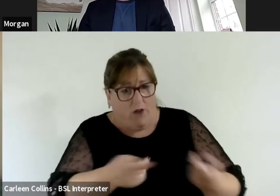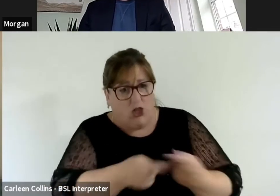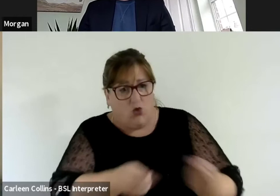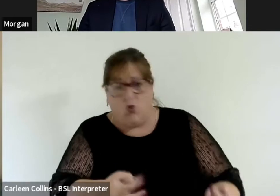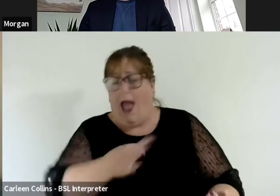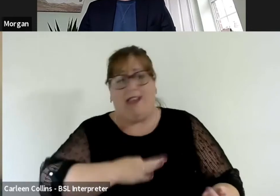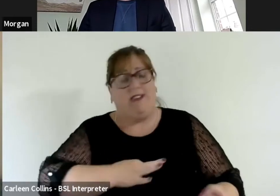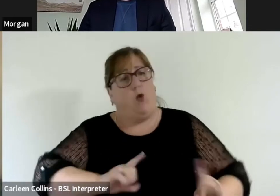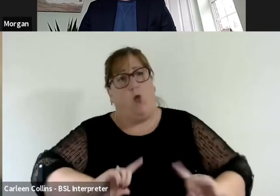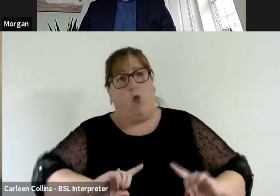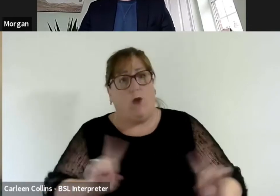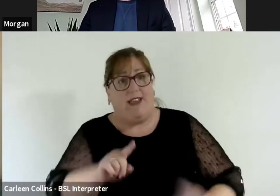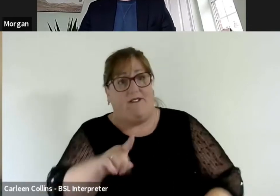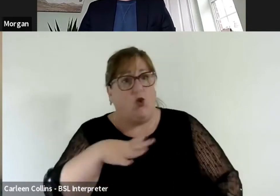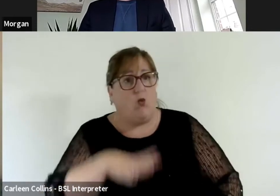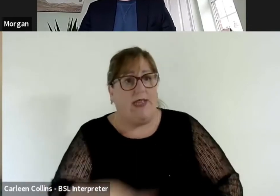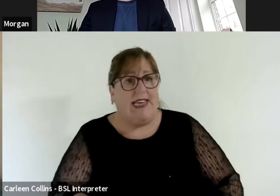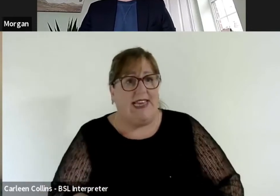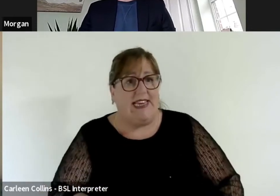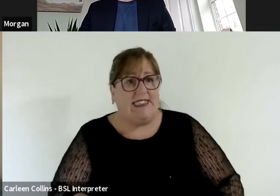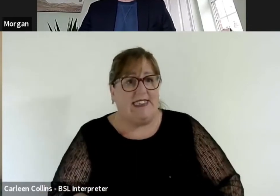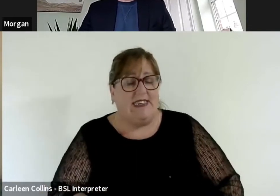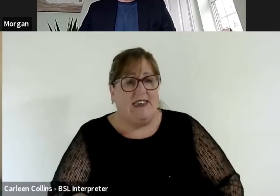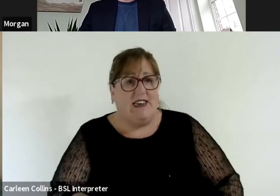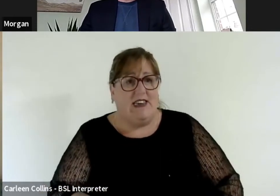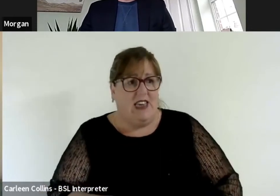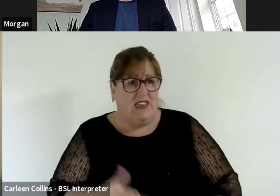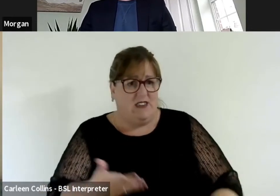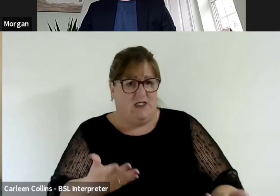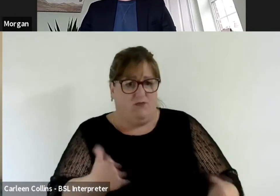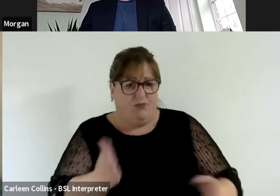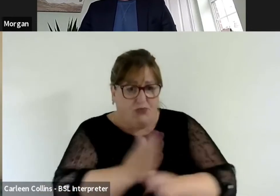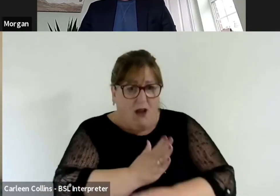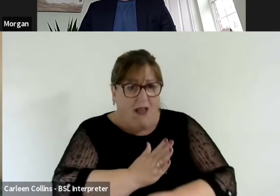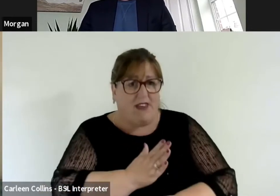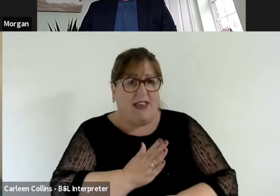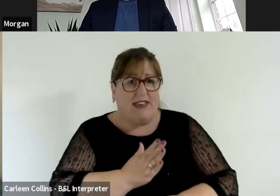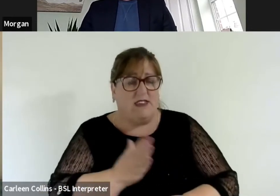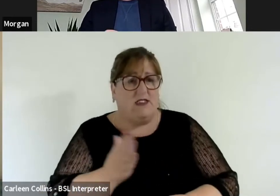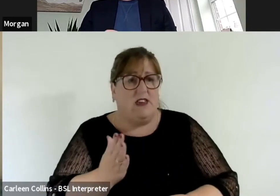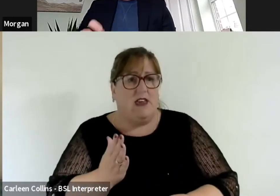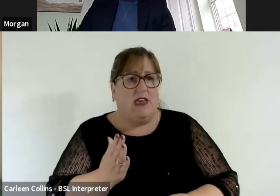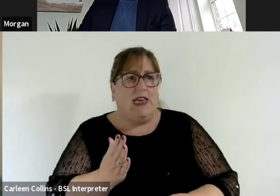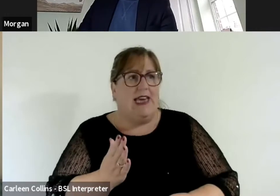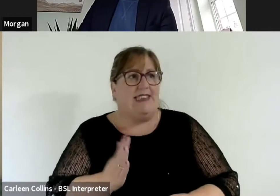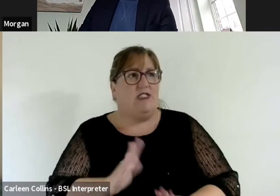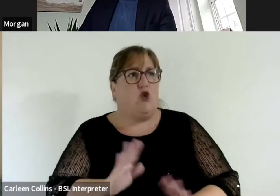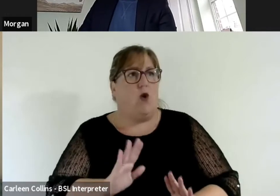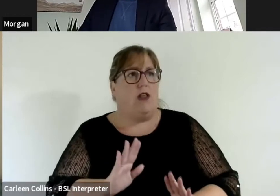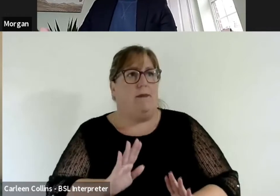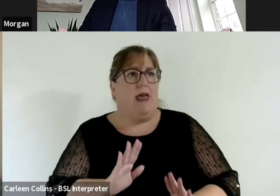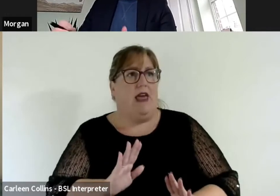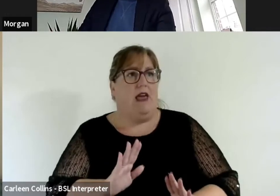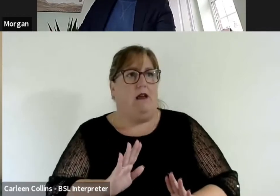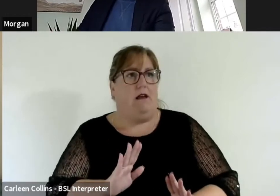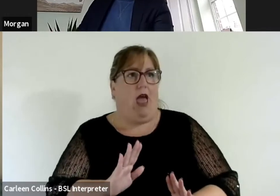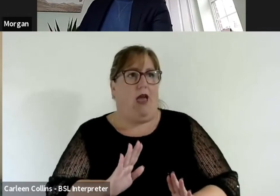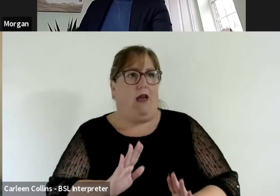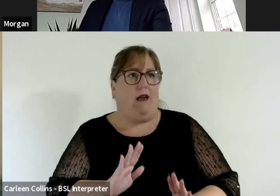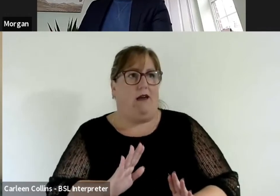It wouldn't be. We accommodate every we possibly can. I would encourage everyone who needs an adjustment to ask.